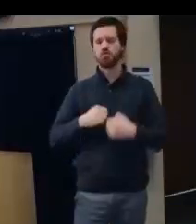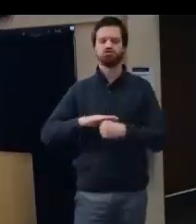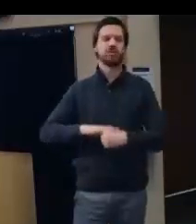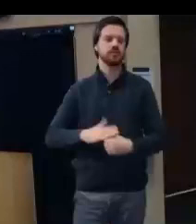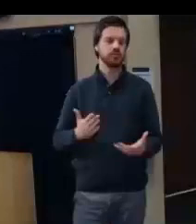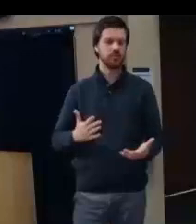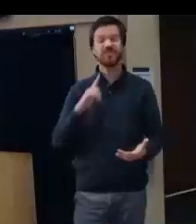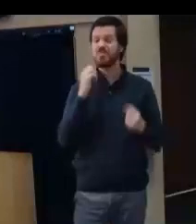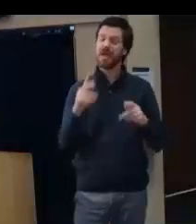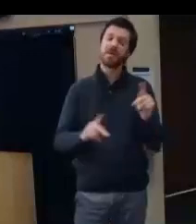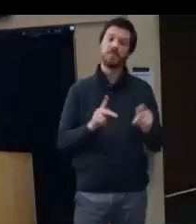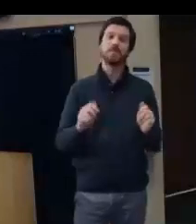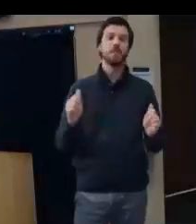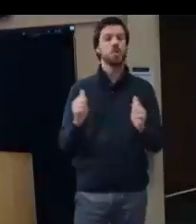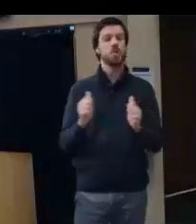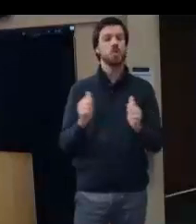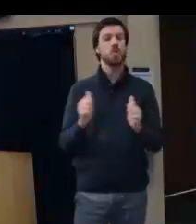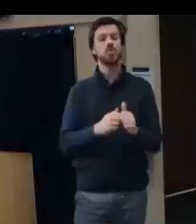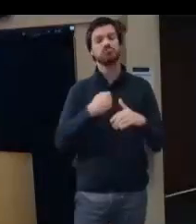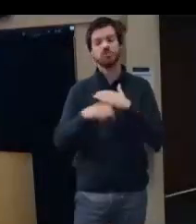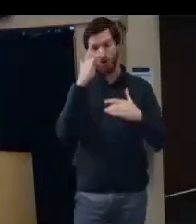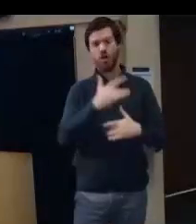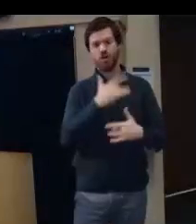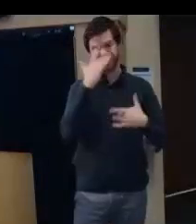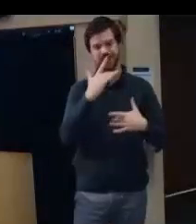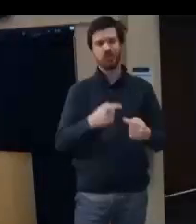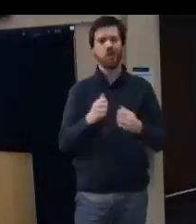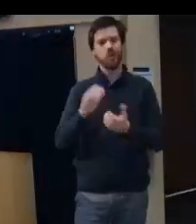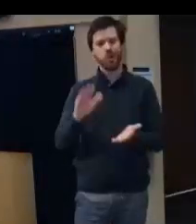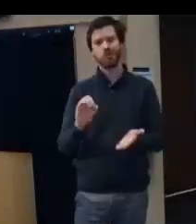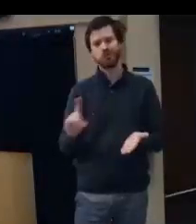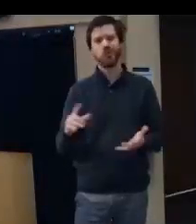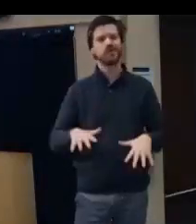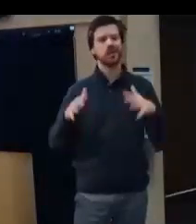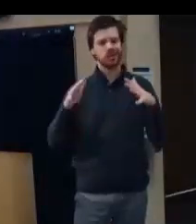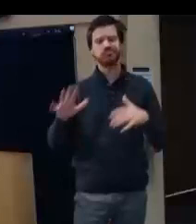like many people with congenital heart disease struggle with low M or anxiety I understand that